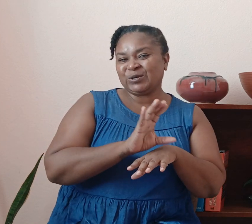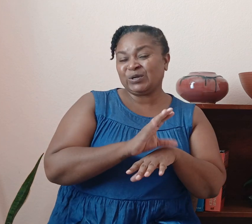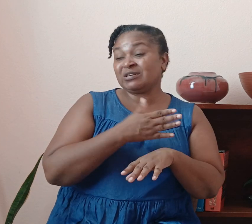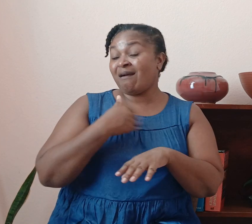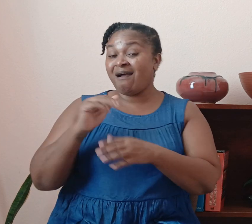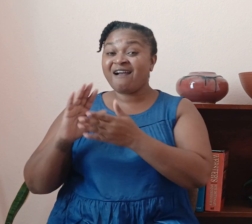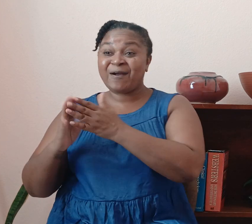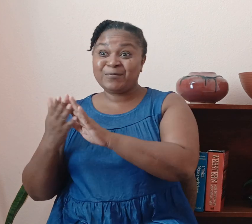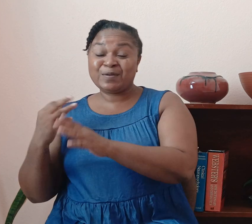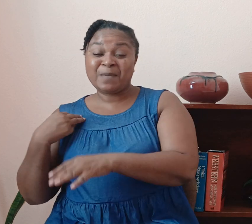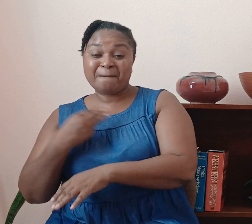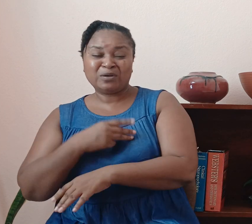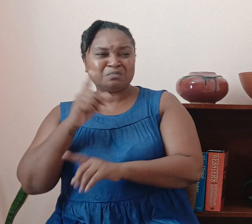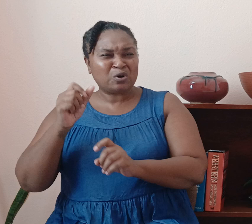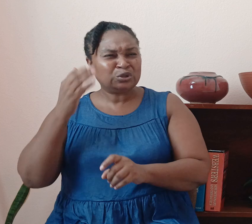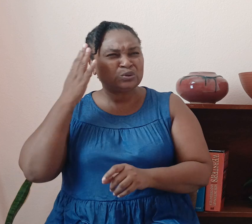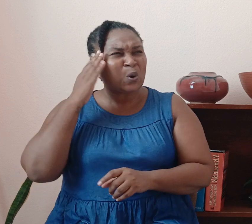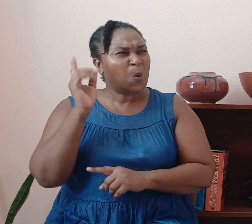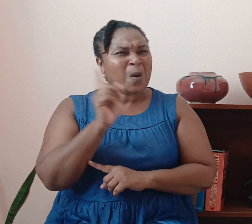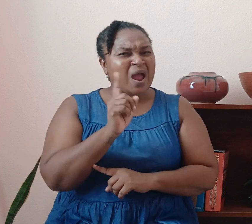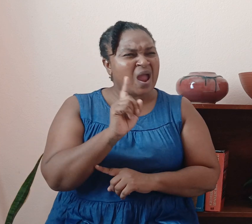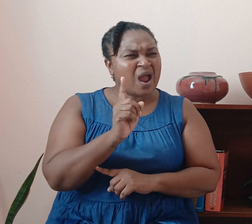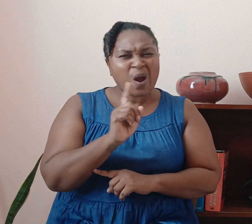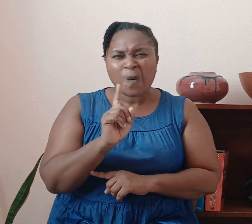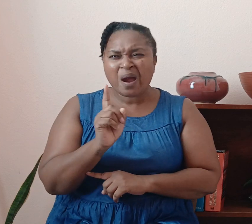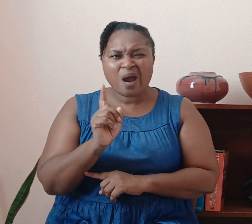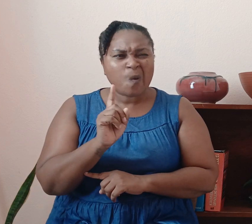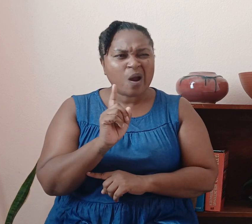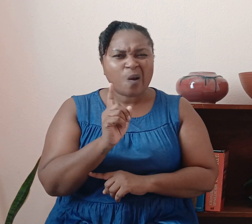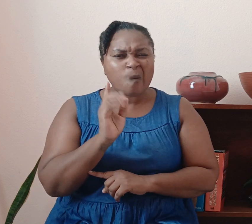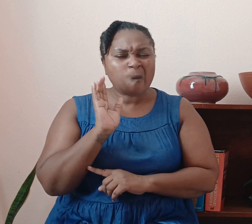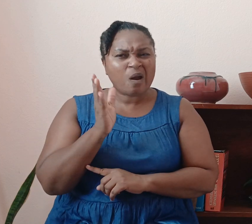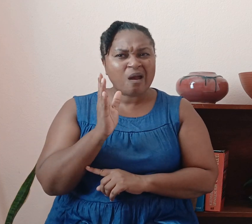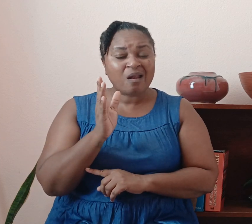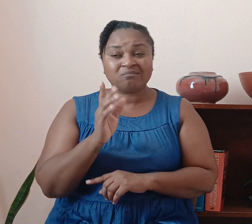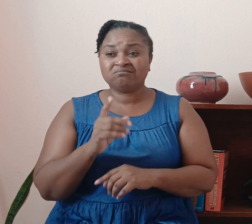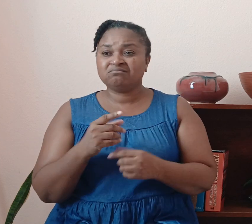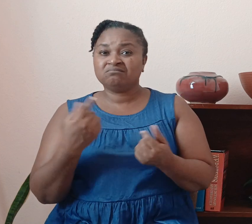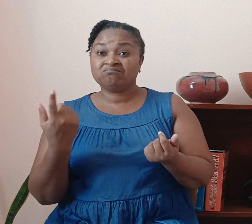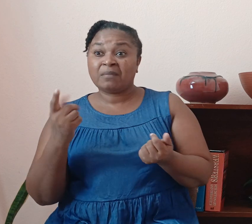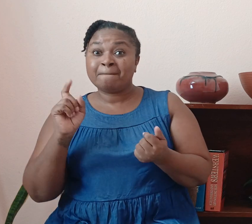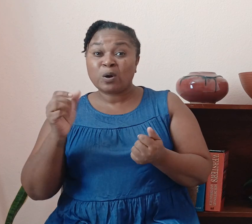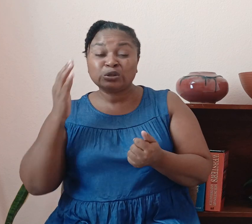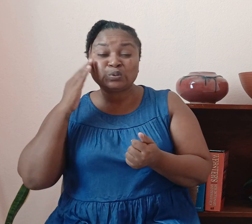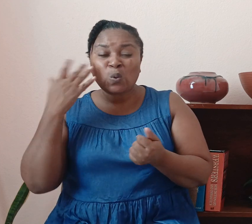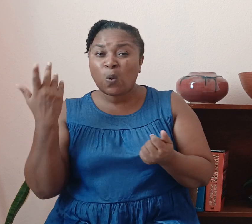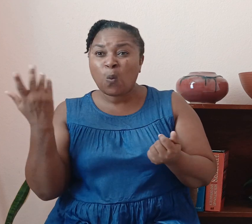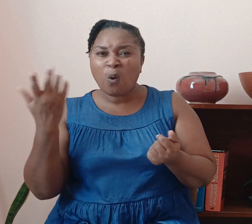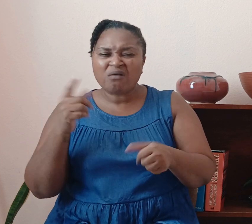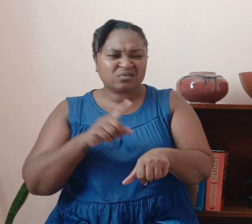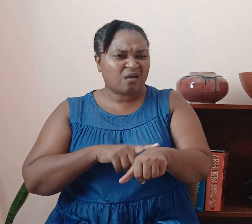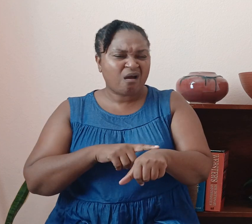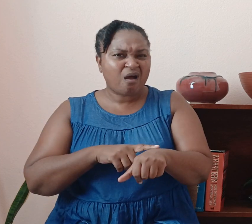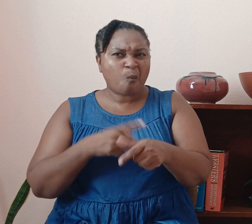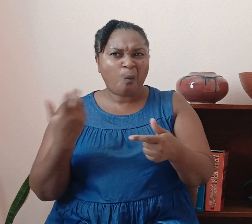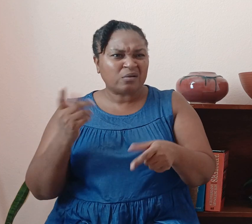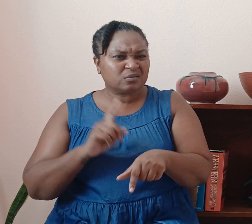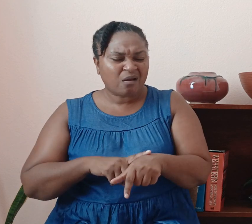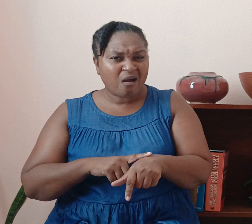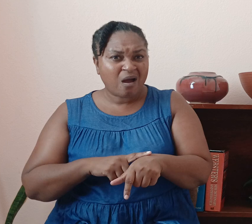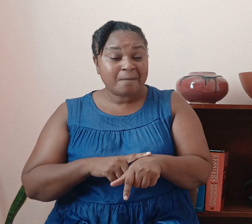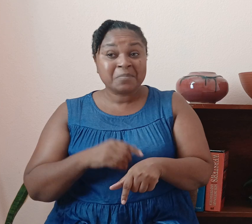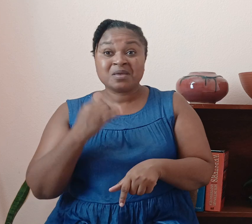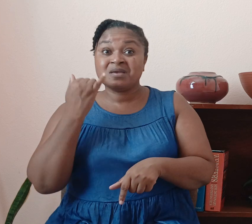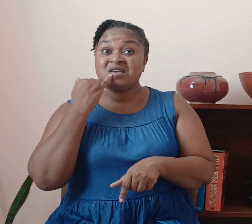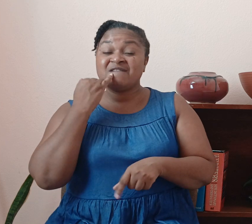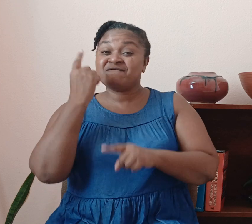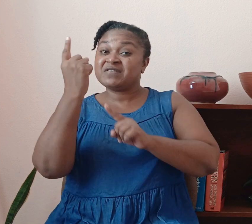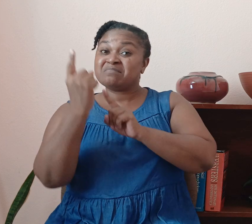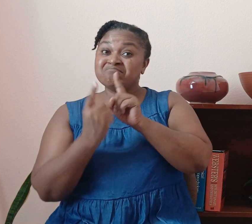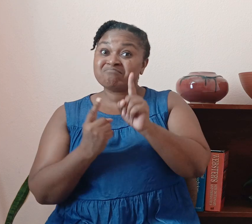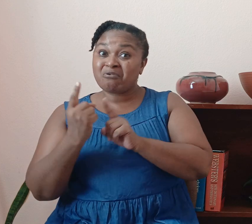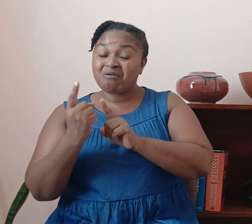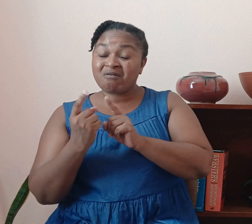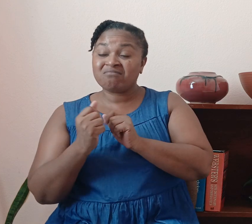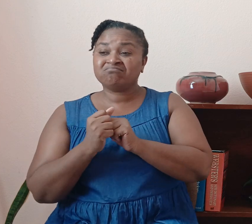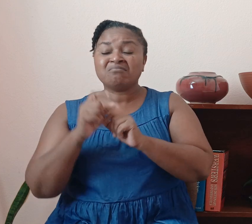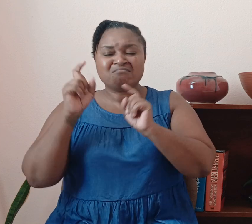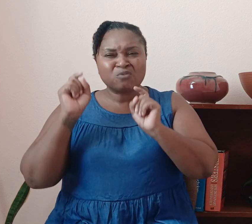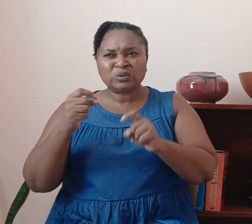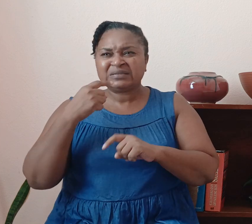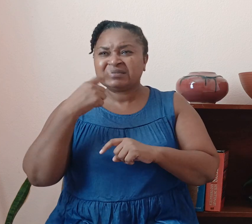know the venue and time of the meeting. If it is On Site, they must be told when the venue will be